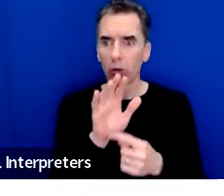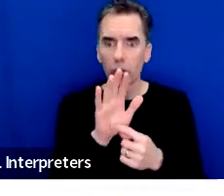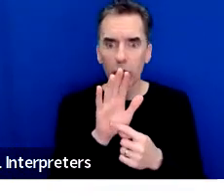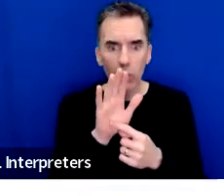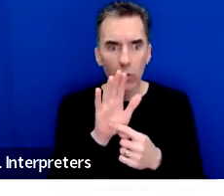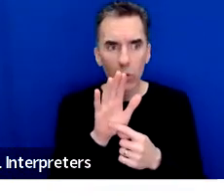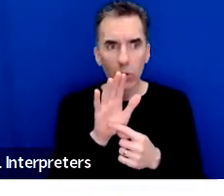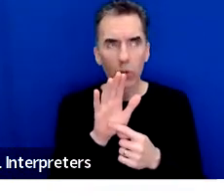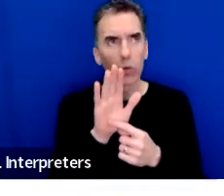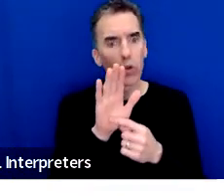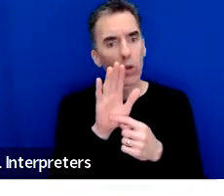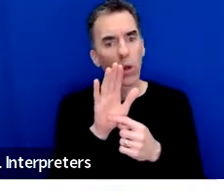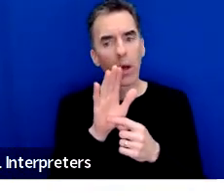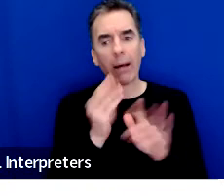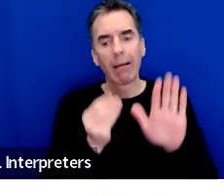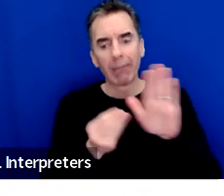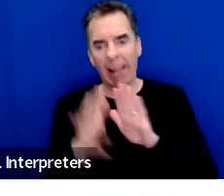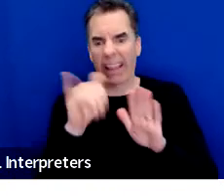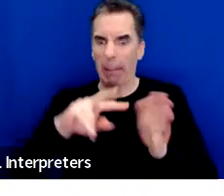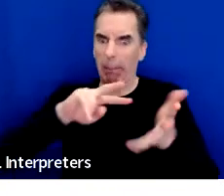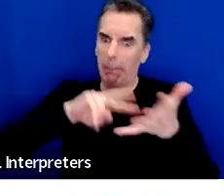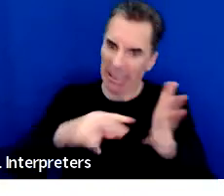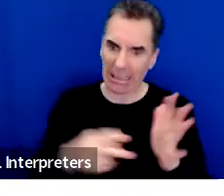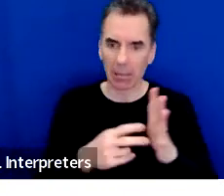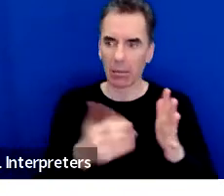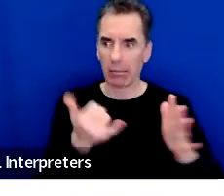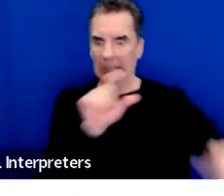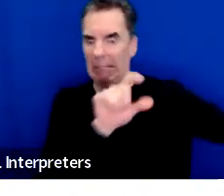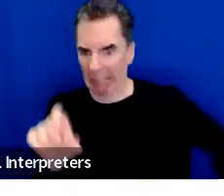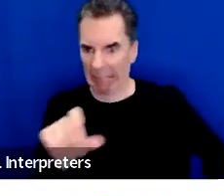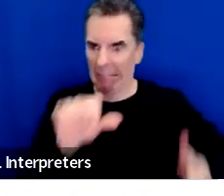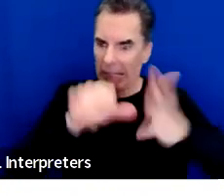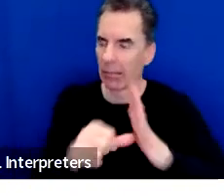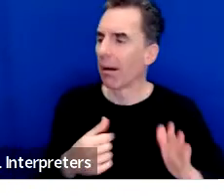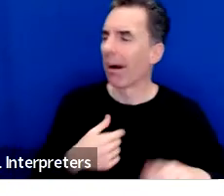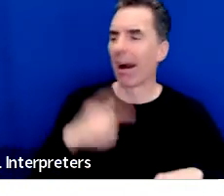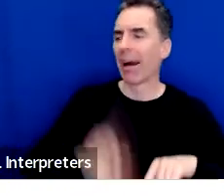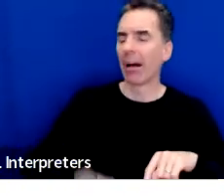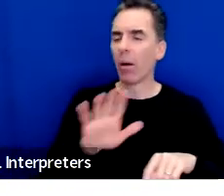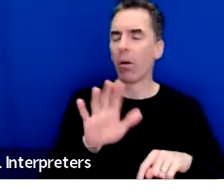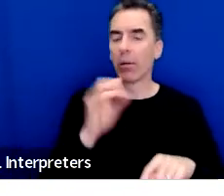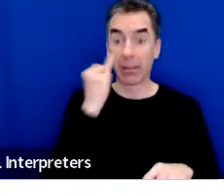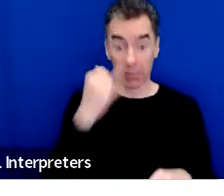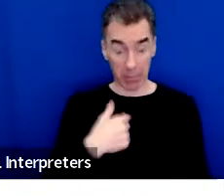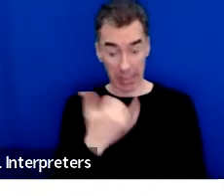So if like I'm highlighting something and only the students that can see the highlights